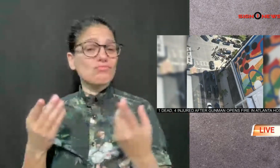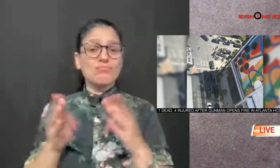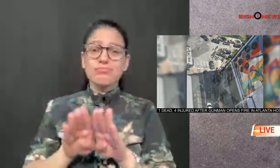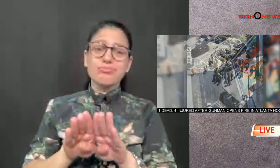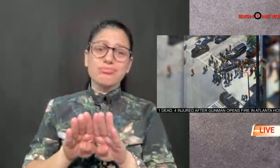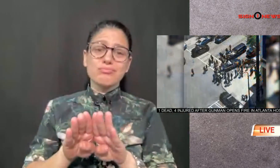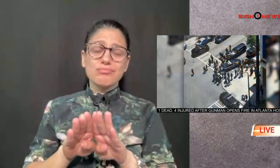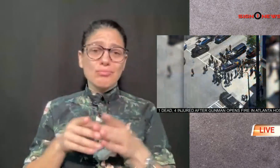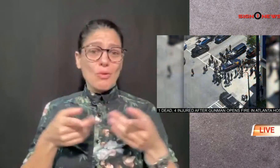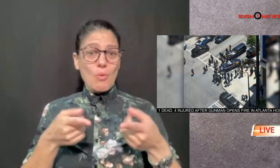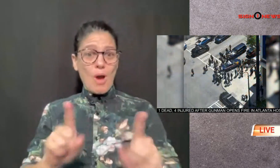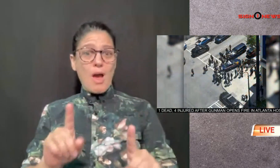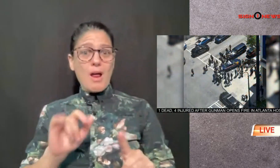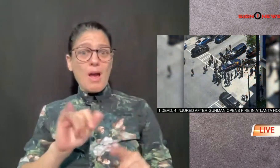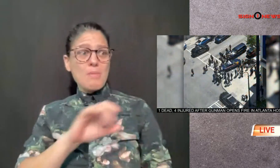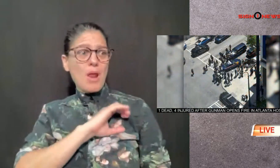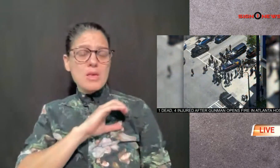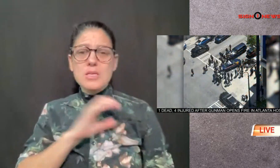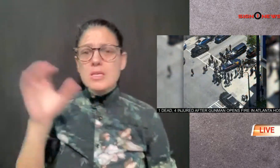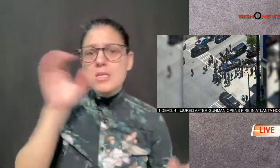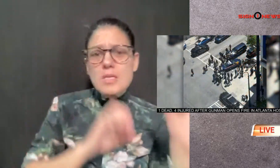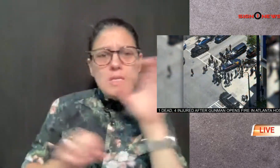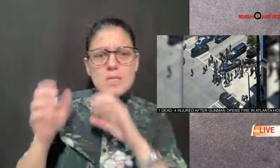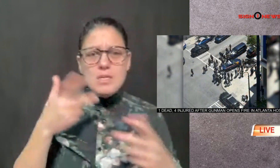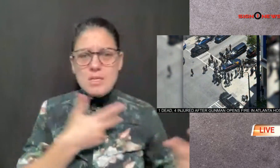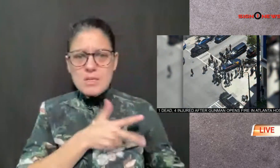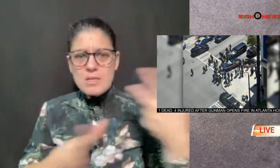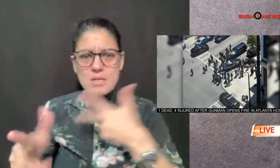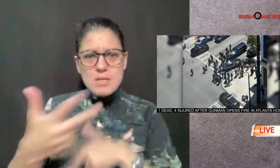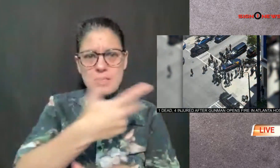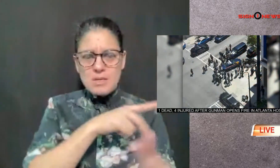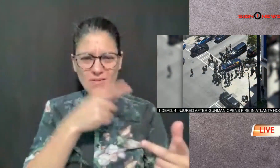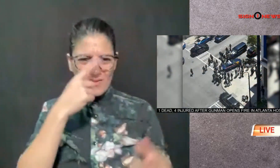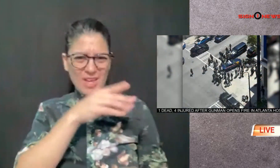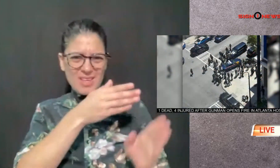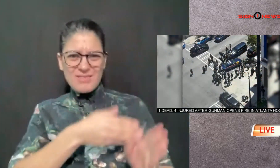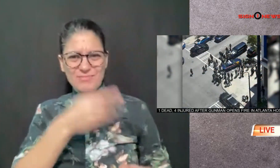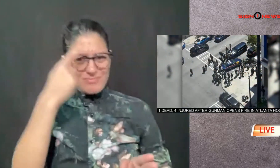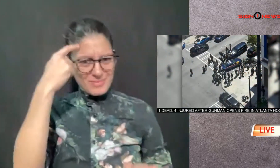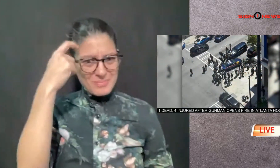all of the stores and tourist attractions shut down while police searched for Patterson